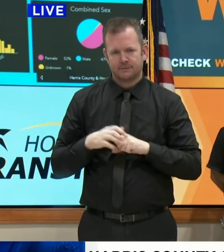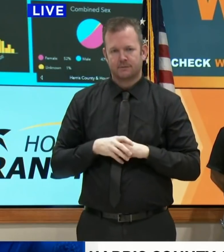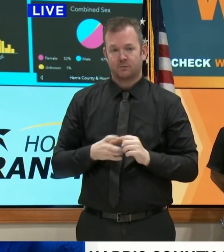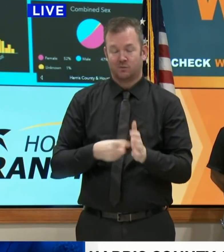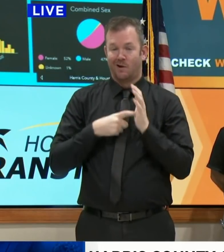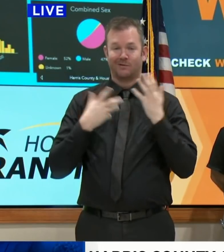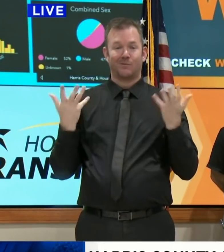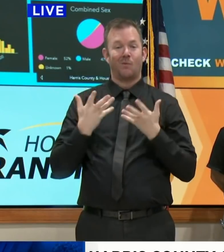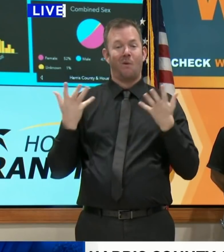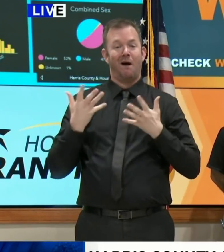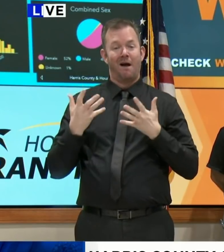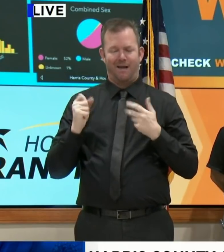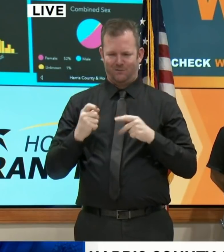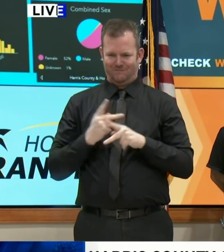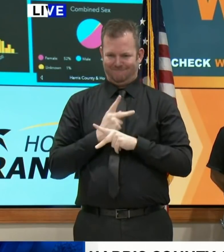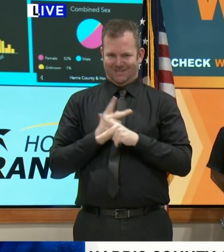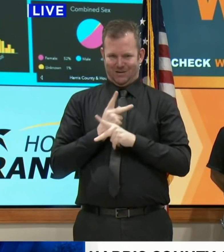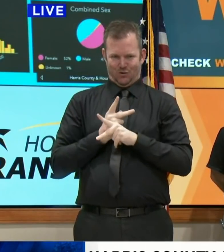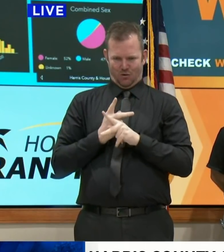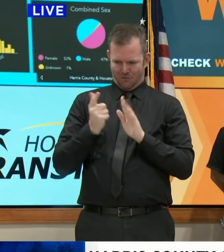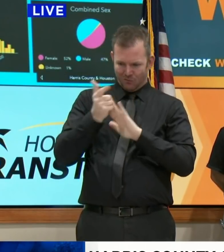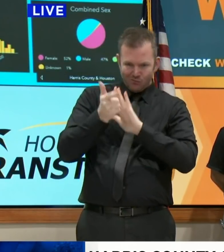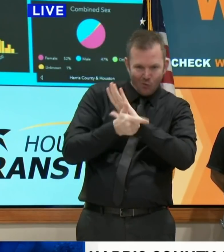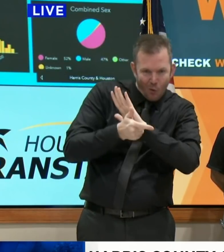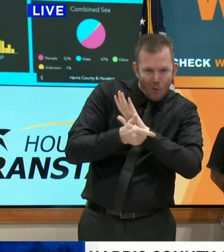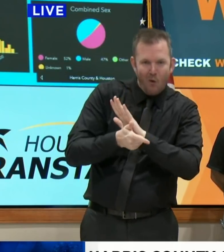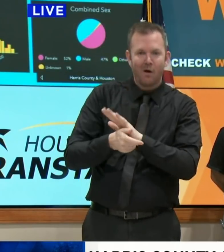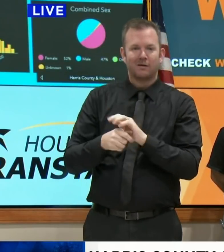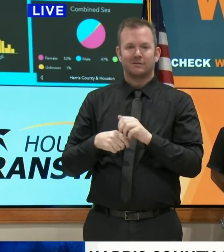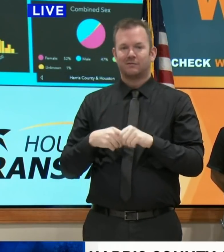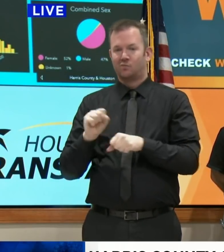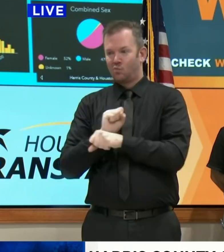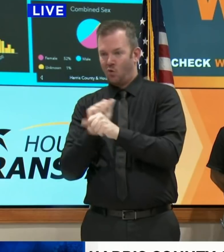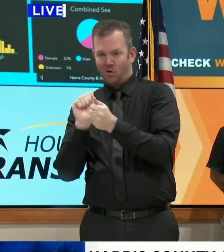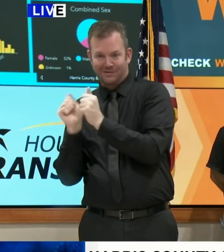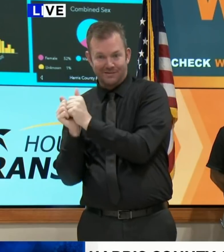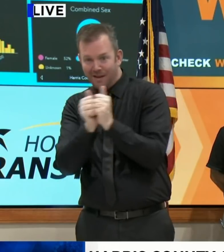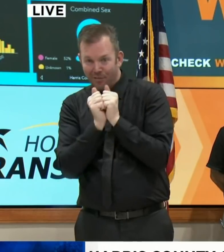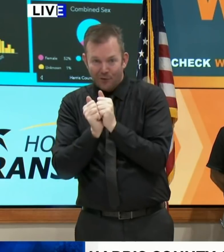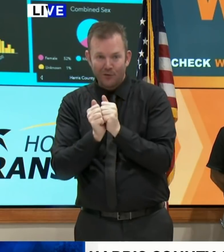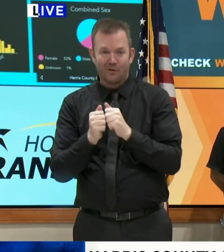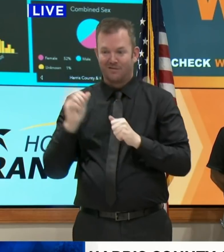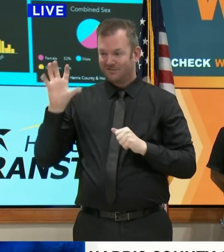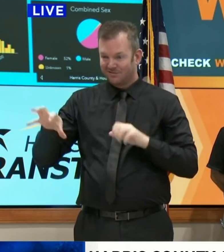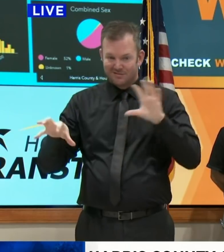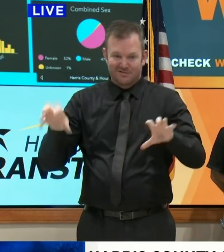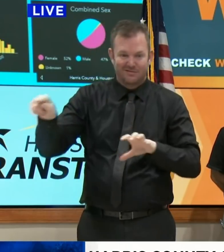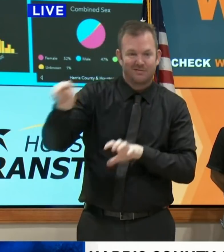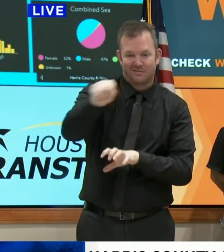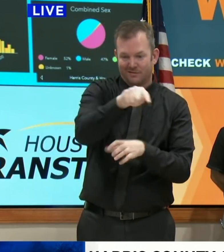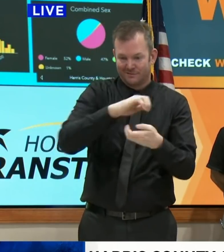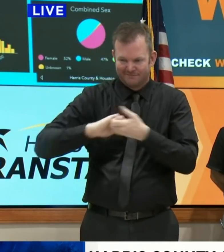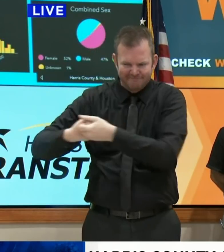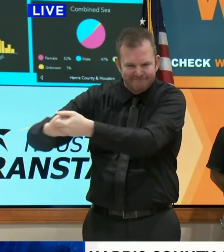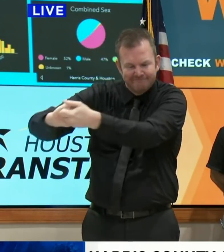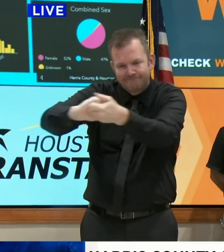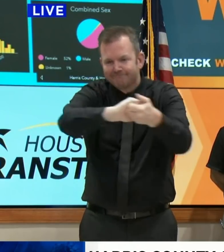and ready to get the most funds into this community us quickly into this community us quickly as possible. And that takes as possible. And that takes navigating of navigating of bureaucracy of coordination